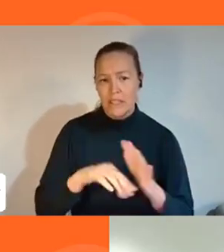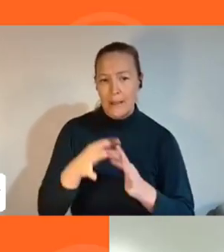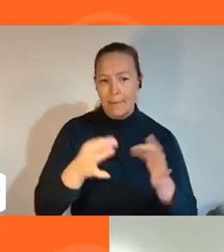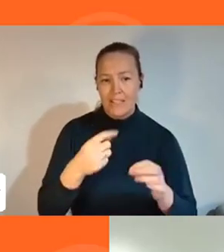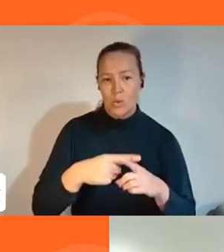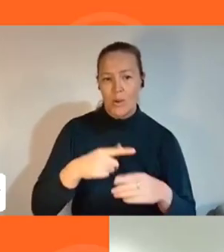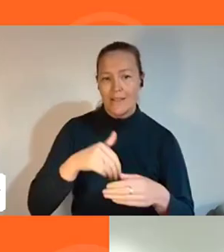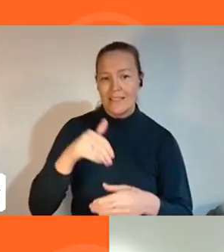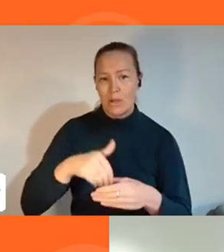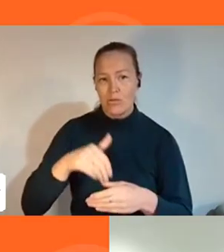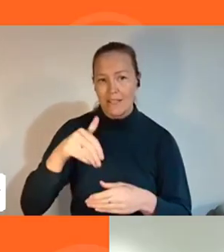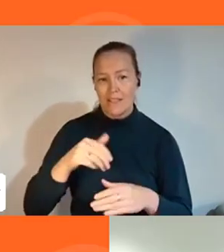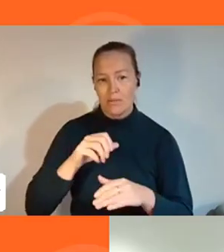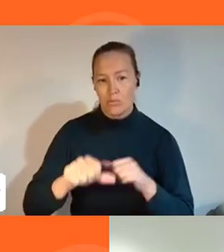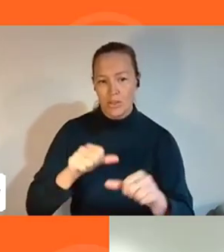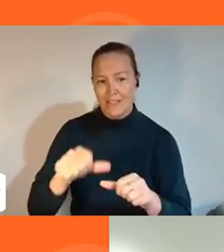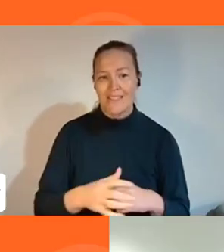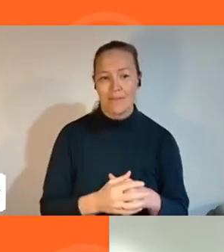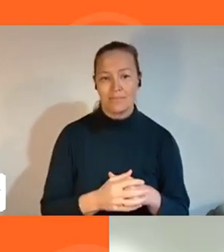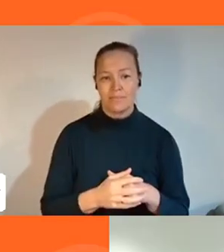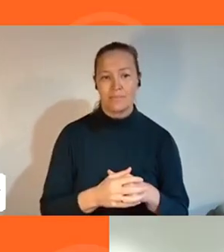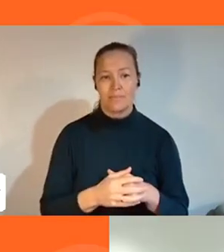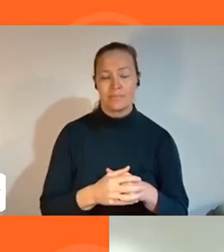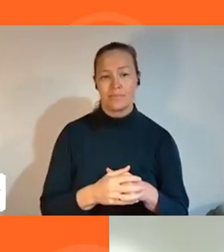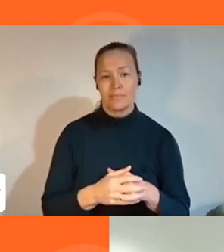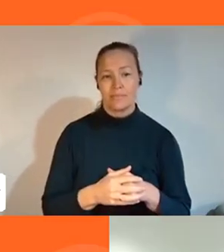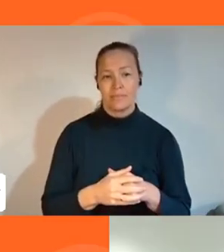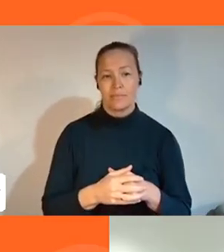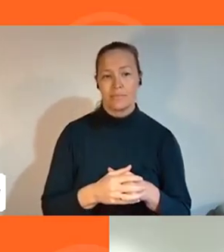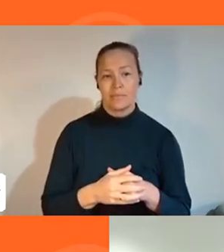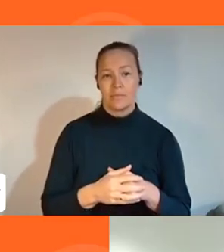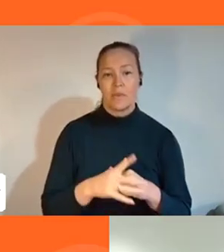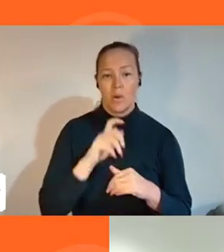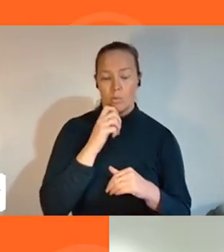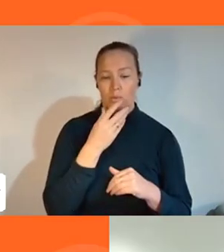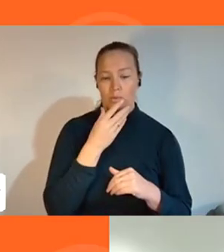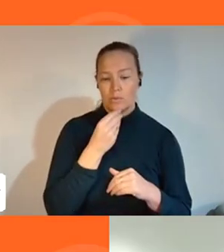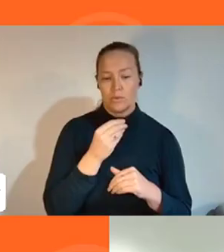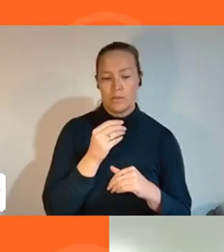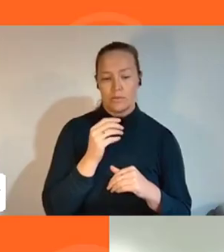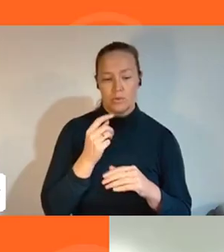democratic processes, drawing on their extensive experience working alongside